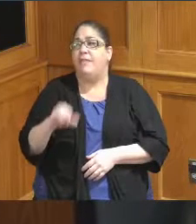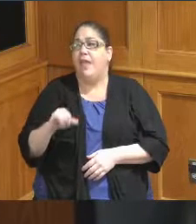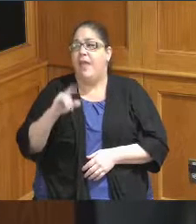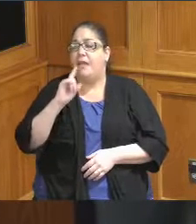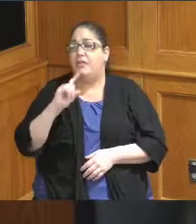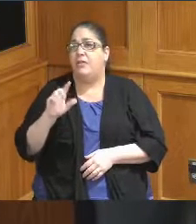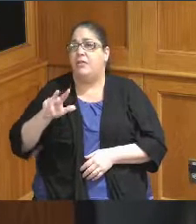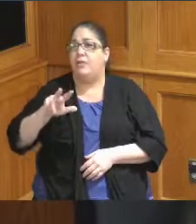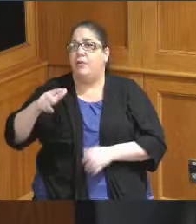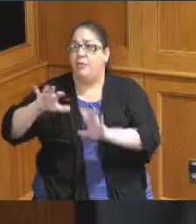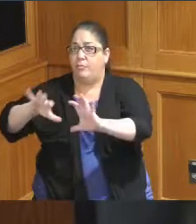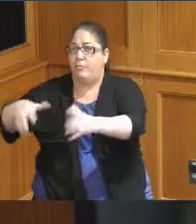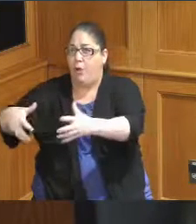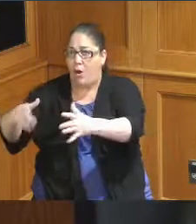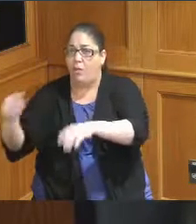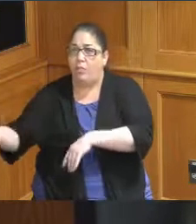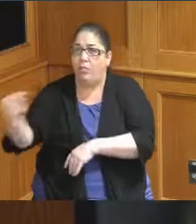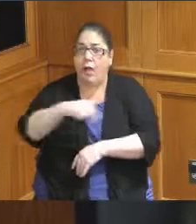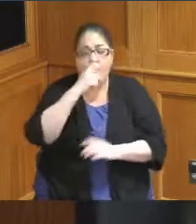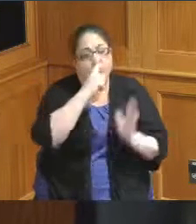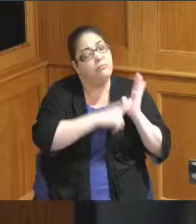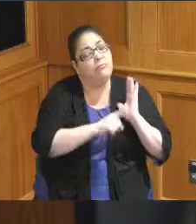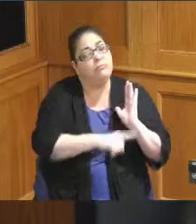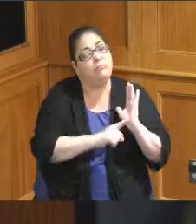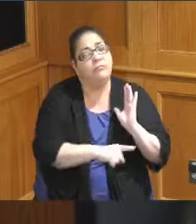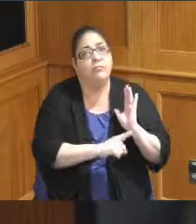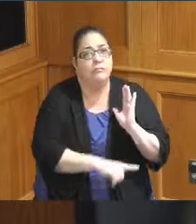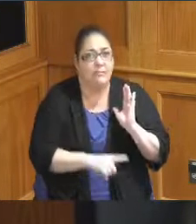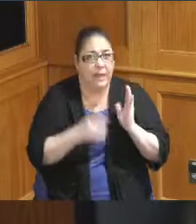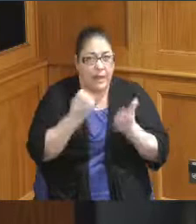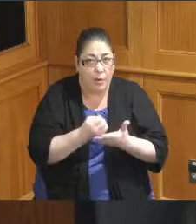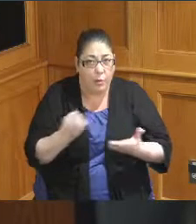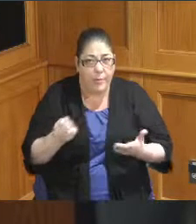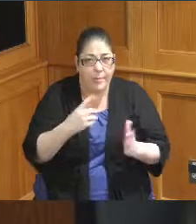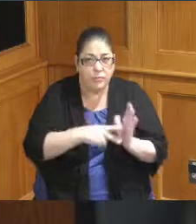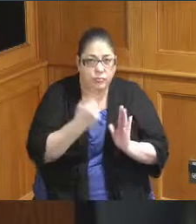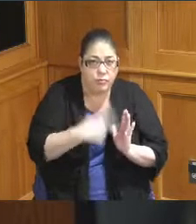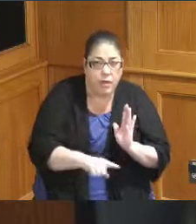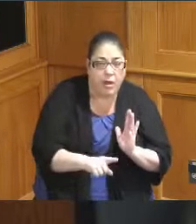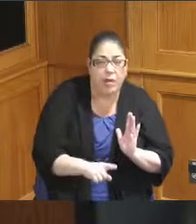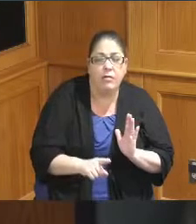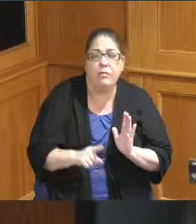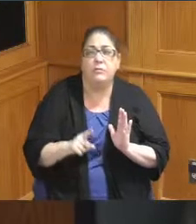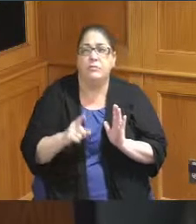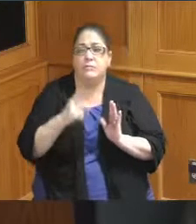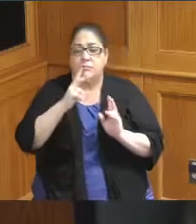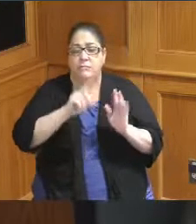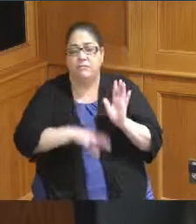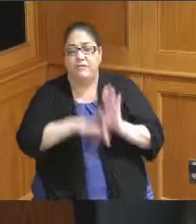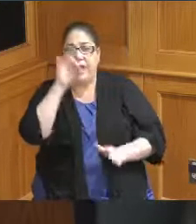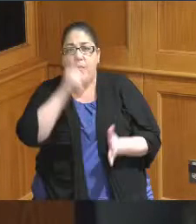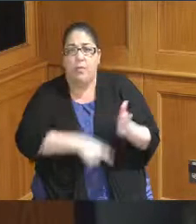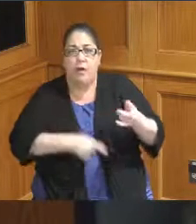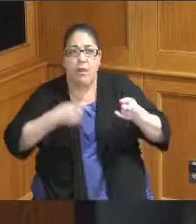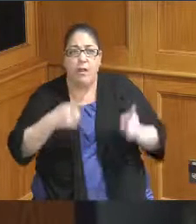party that will be looking into the equipment and trying to see what happened we I guess we